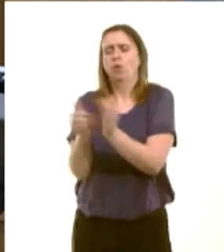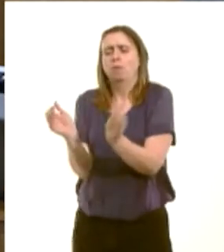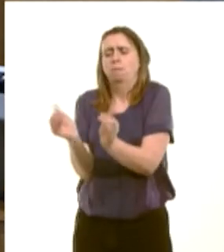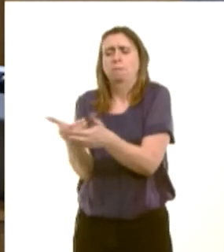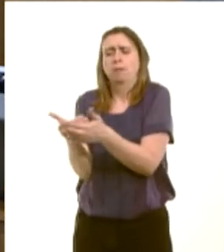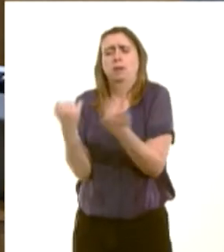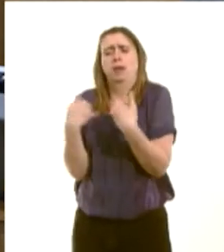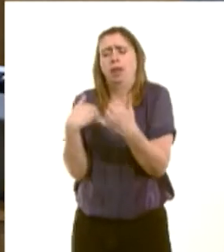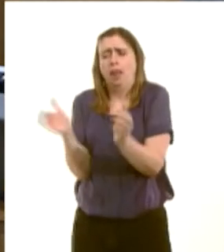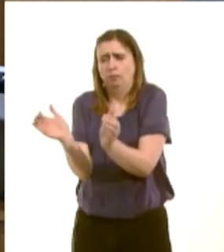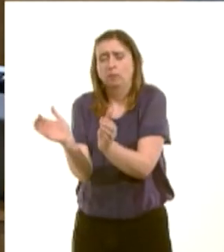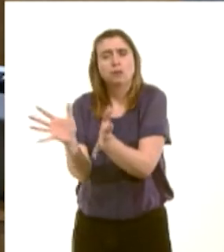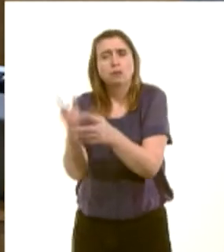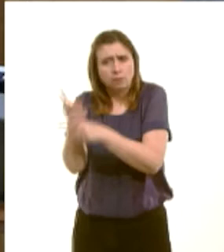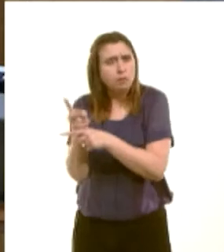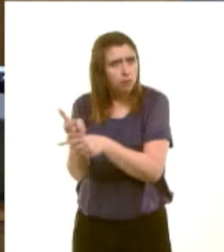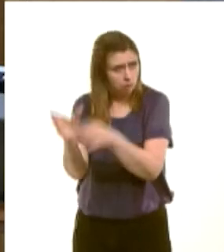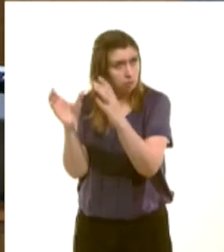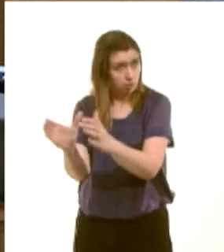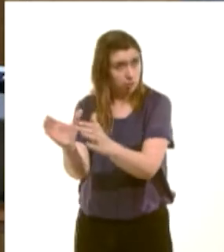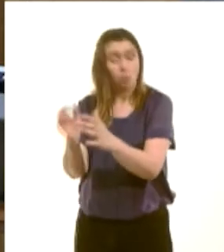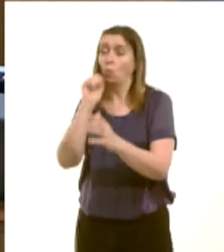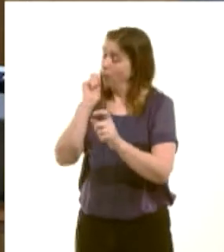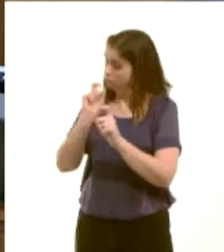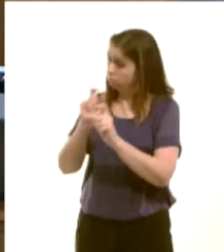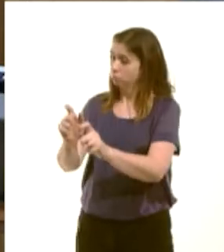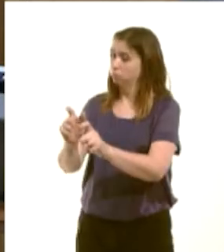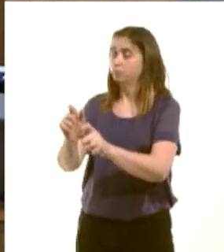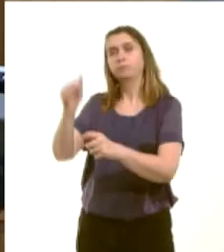unit and something potentiallyóand I note this from the paper that the consultants themselves